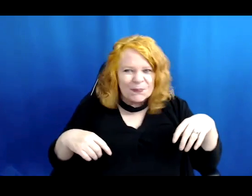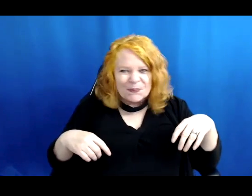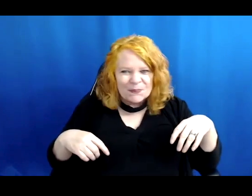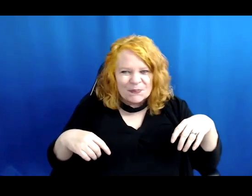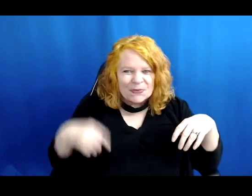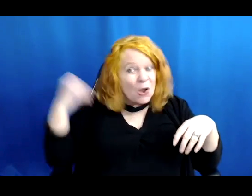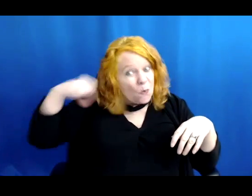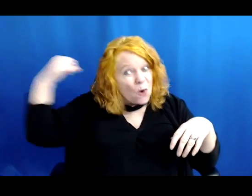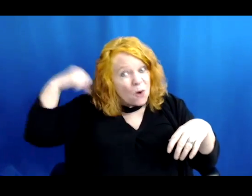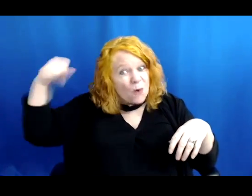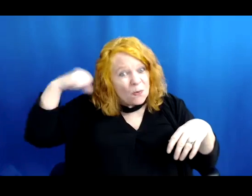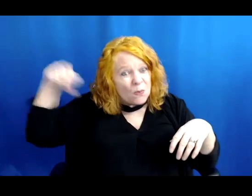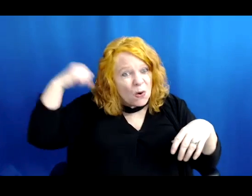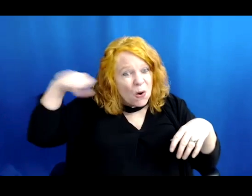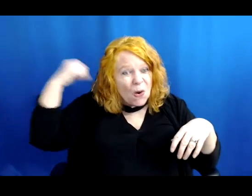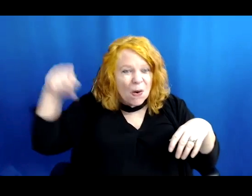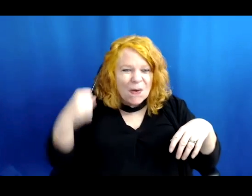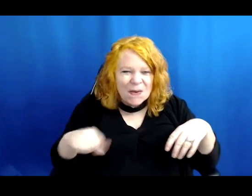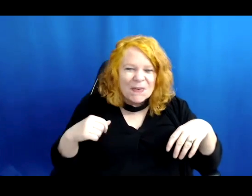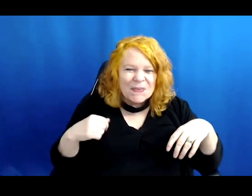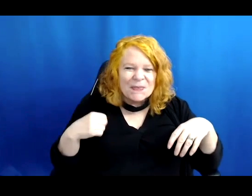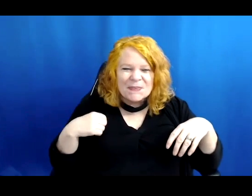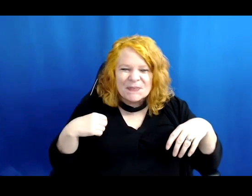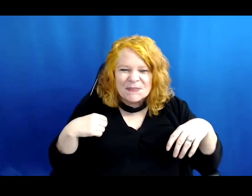WOOH, WOOH. WOOH. WOOH. WOOH.